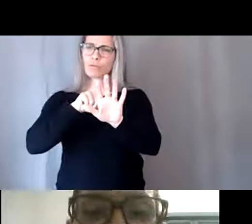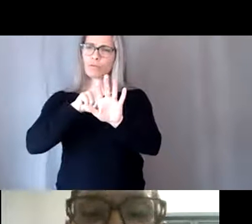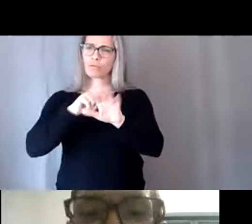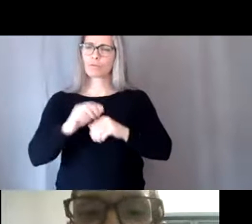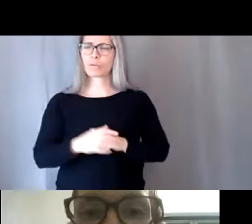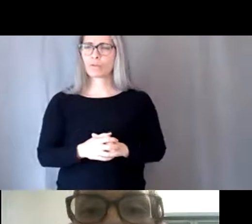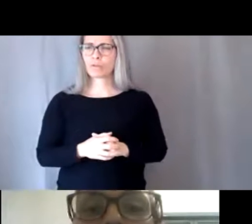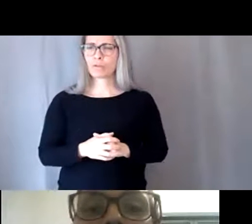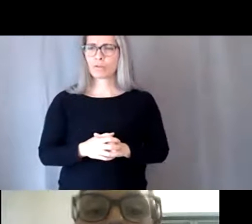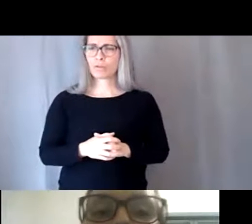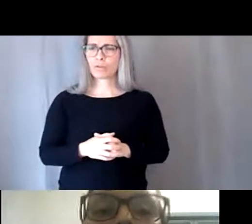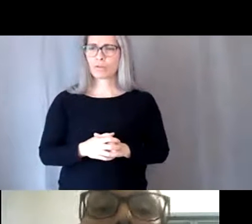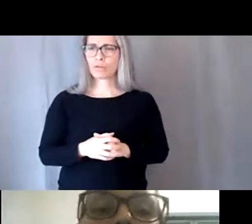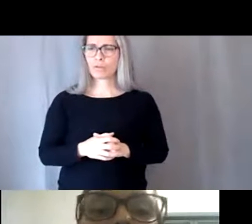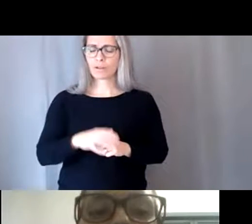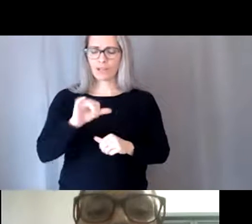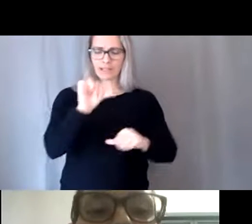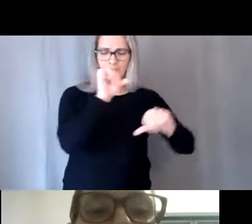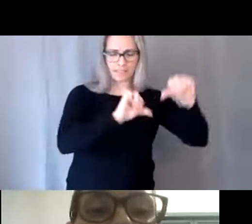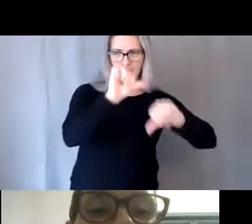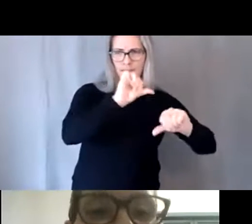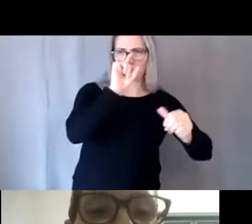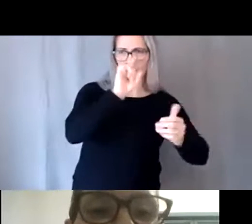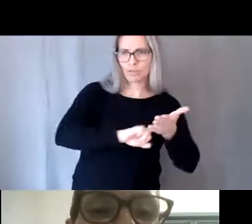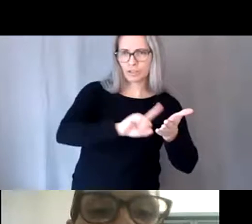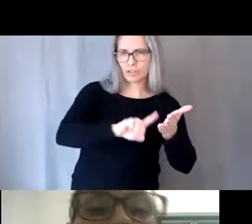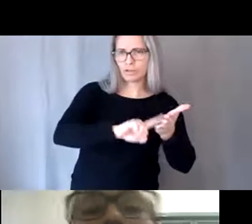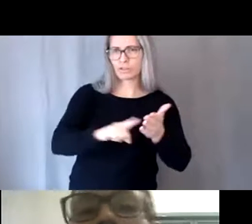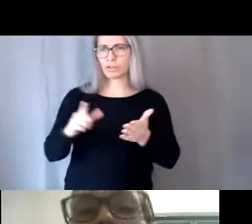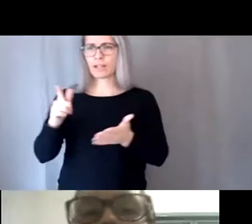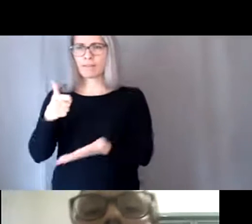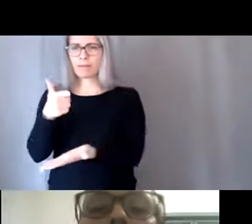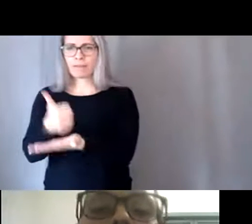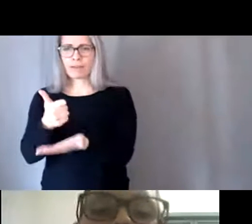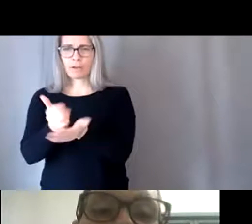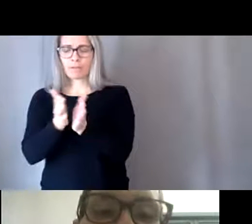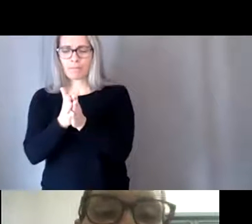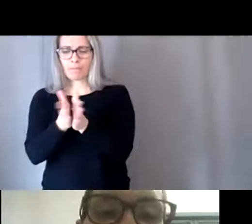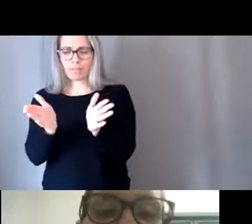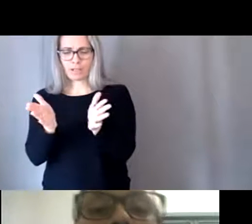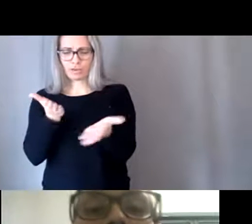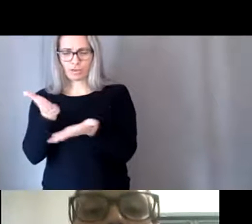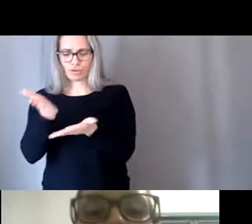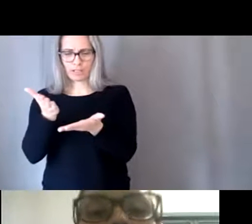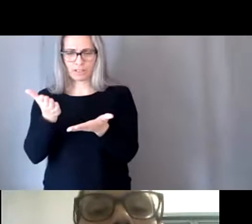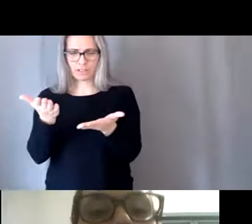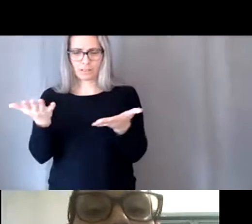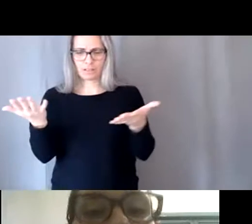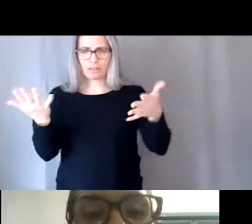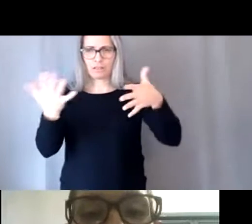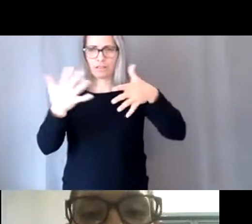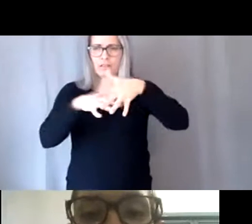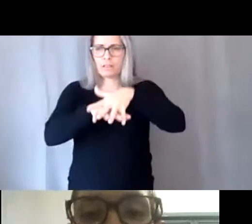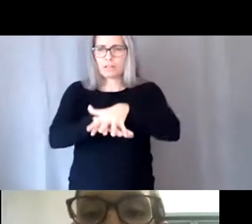public services are intertwined pedological practices for training